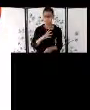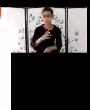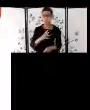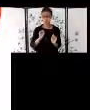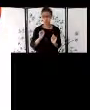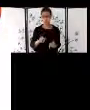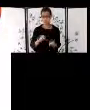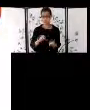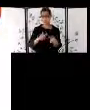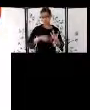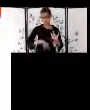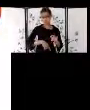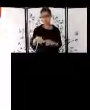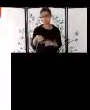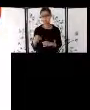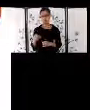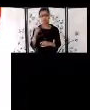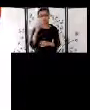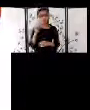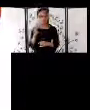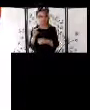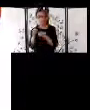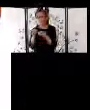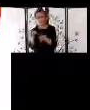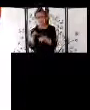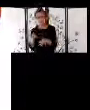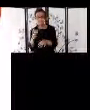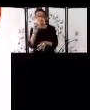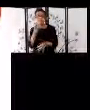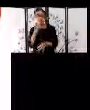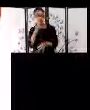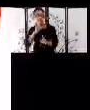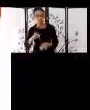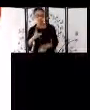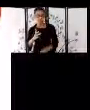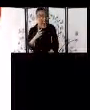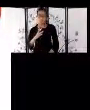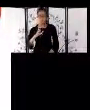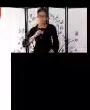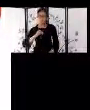not be provided to assessors but may be referenced by staff only in the event of tie-breaker